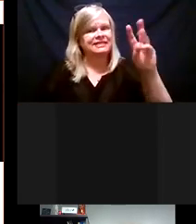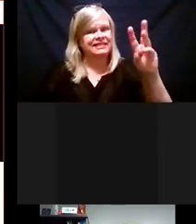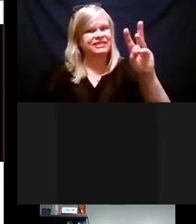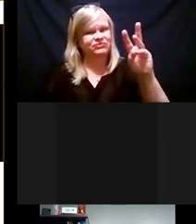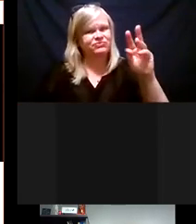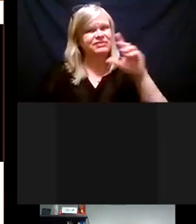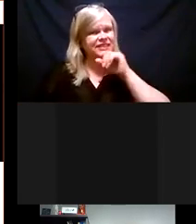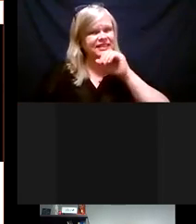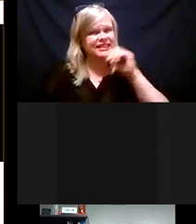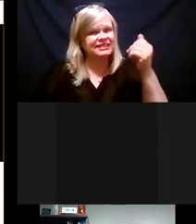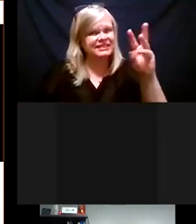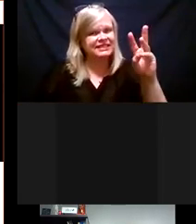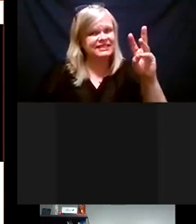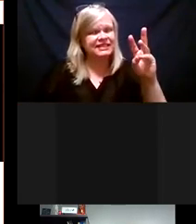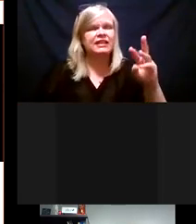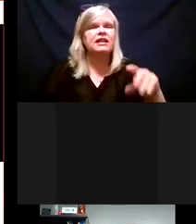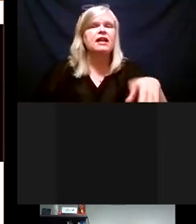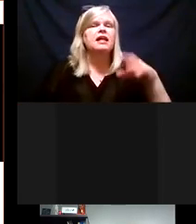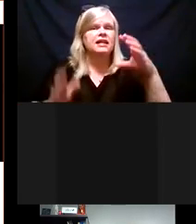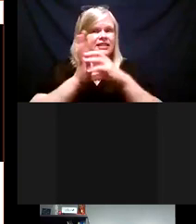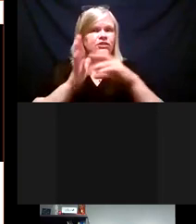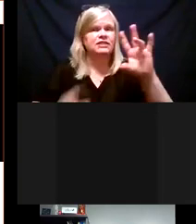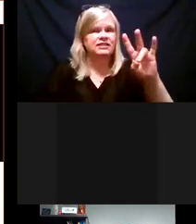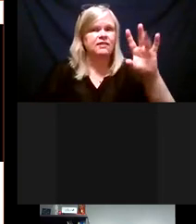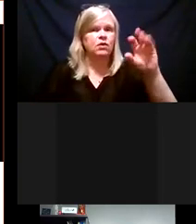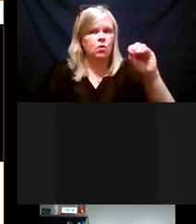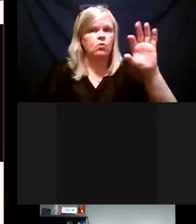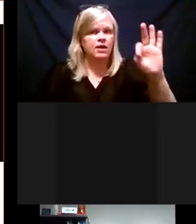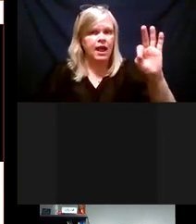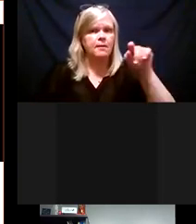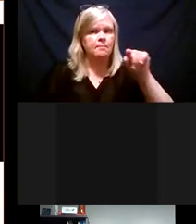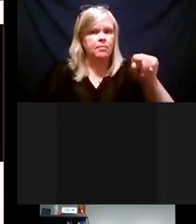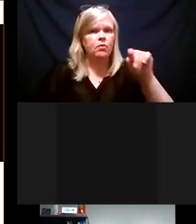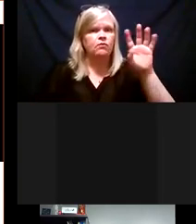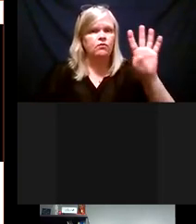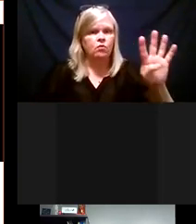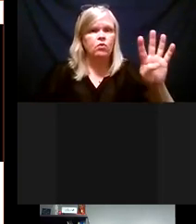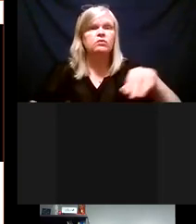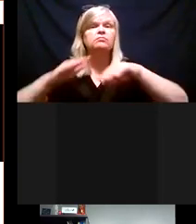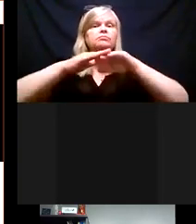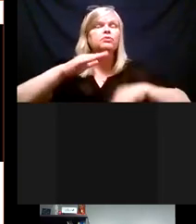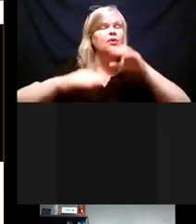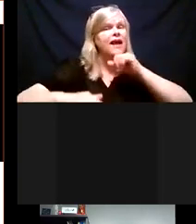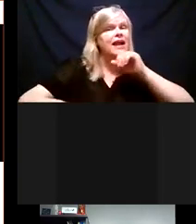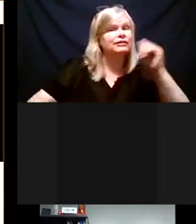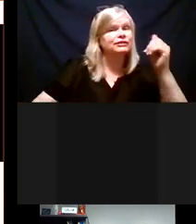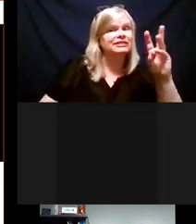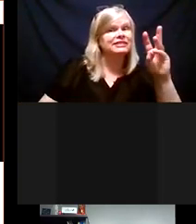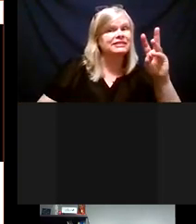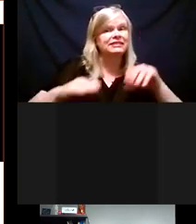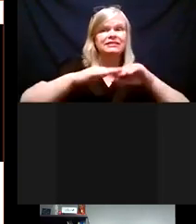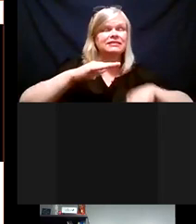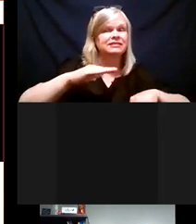THAT'S IN SECTION 709.4. SO UNDER THE AGE OF 16, SEX ACTS